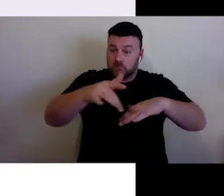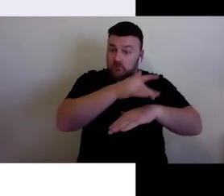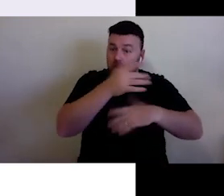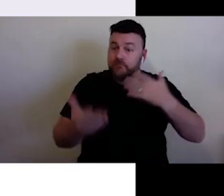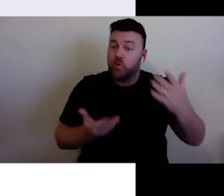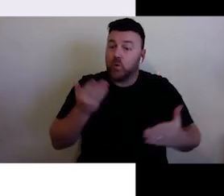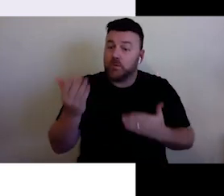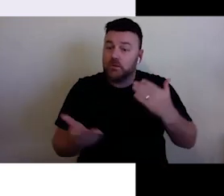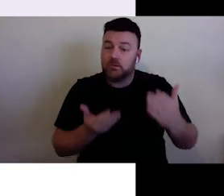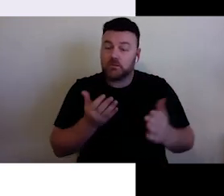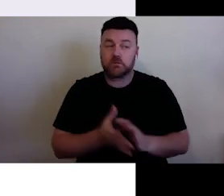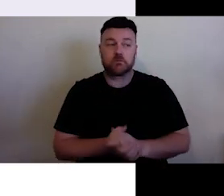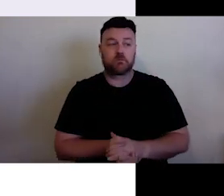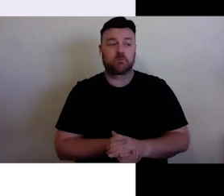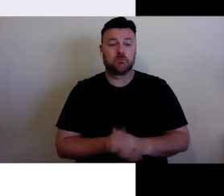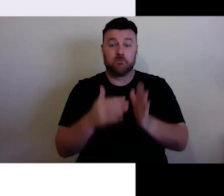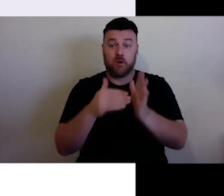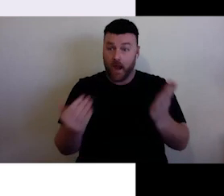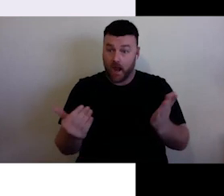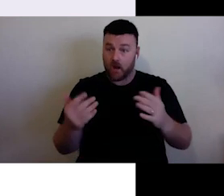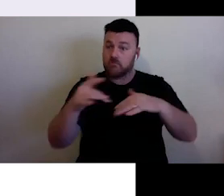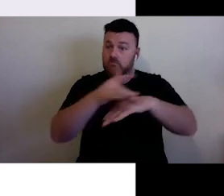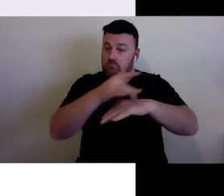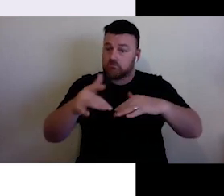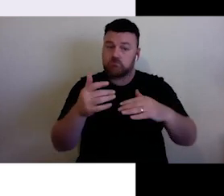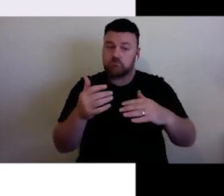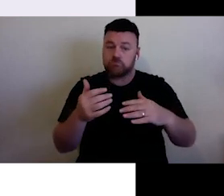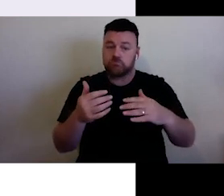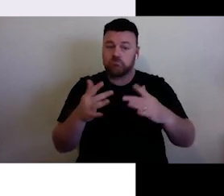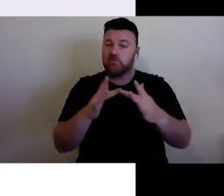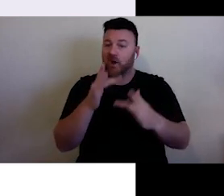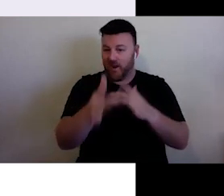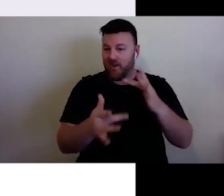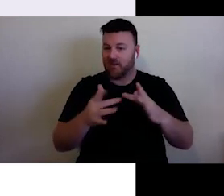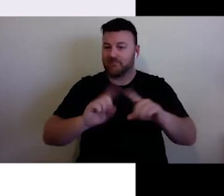doing live theatre through all sorts of different platforms. Concerts and